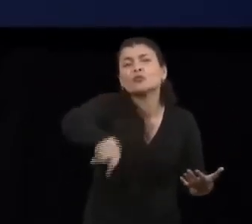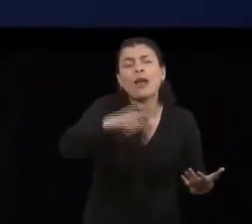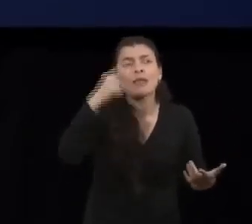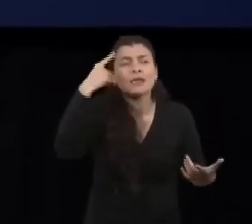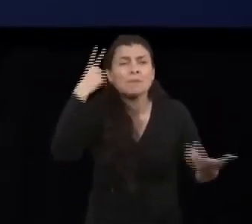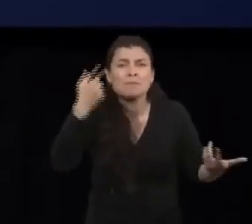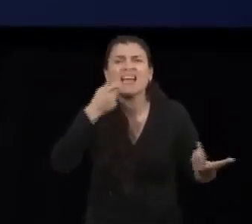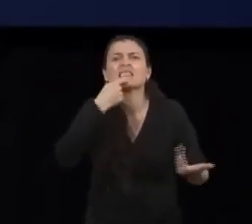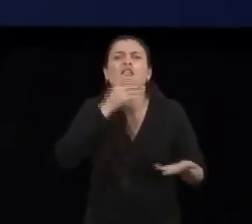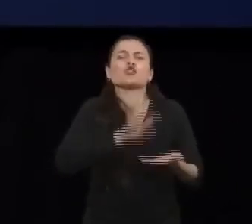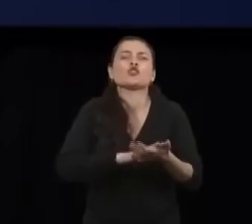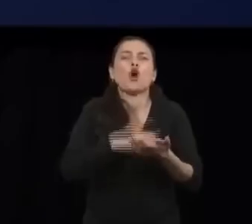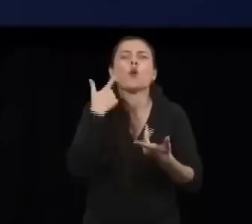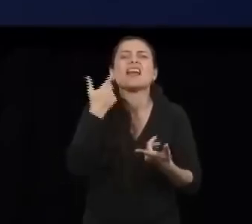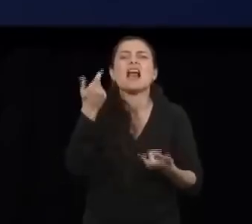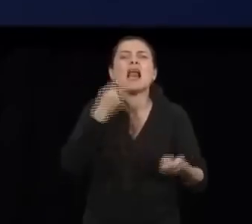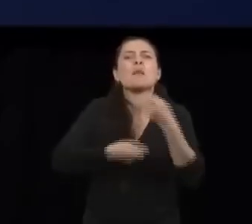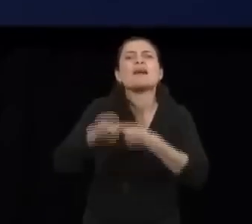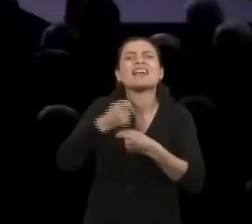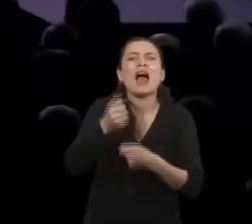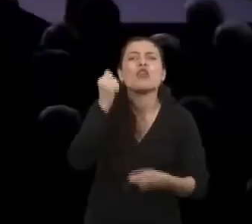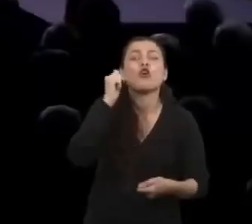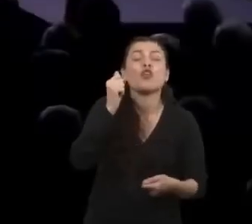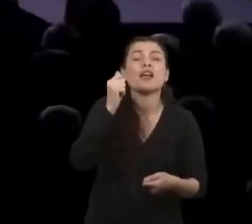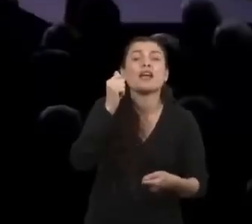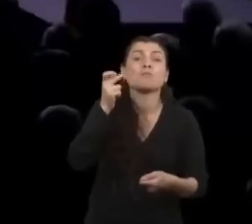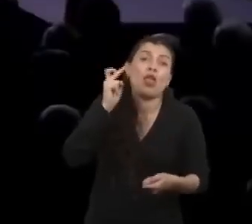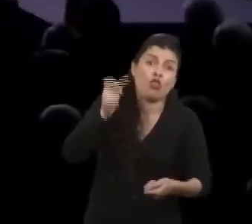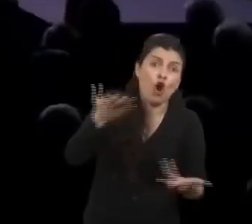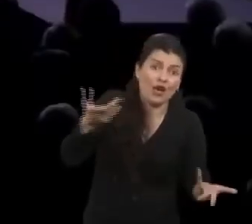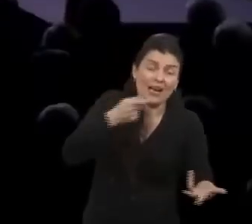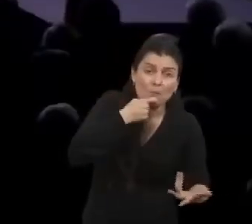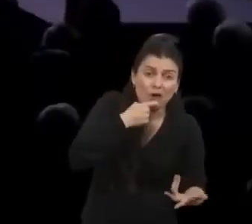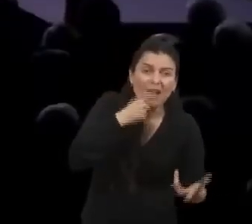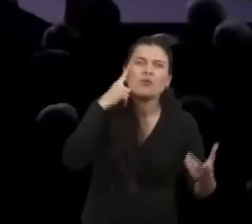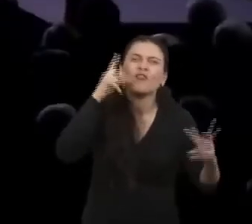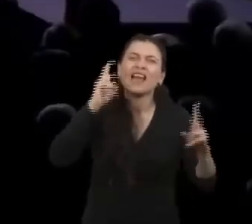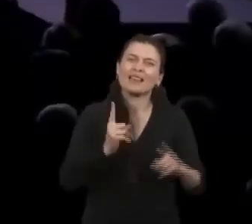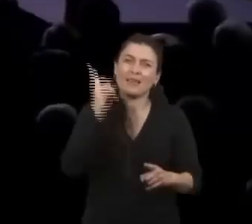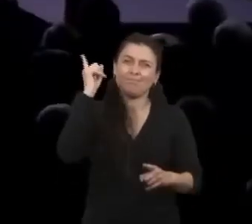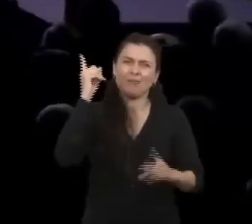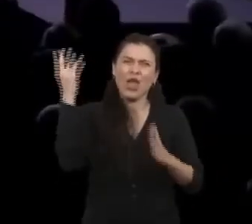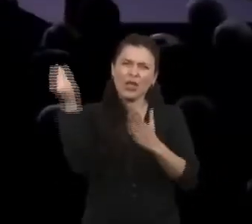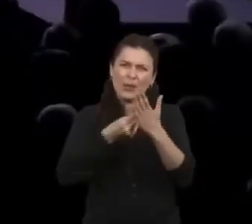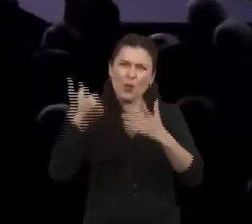they had the currency market with these characteristics, here they had the official, here they had the parallel.